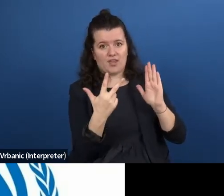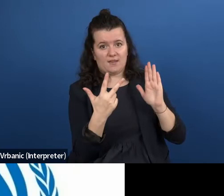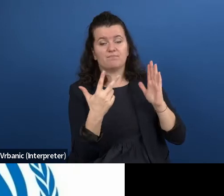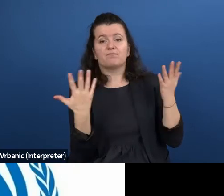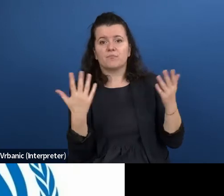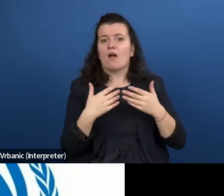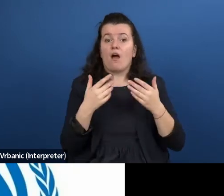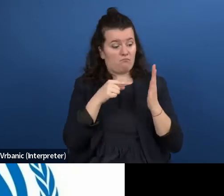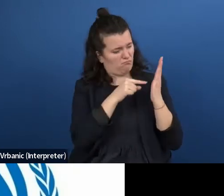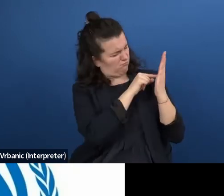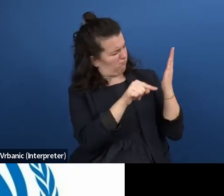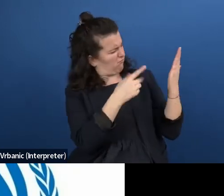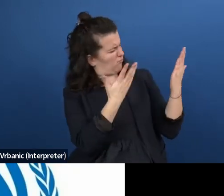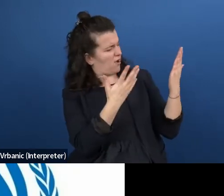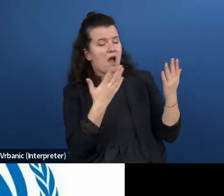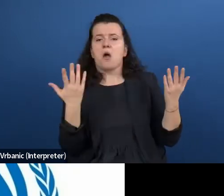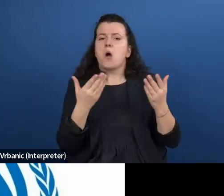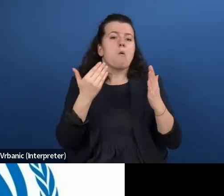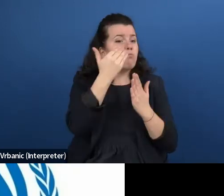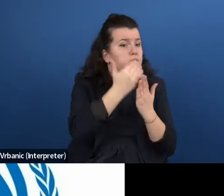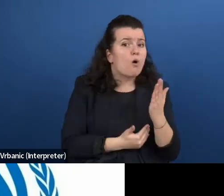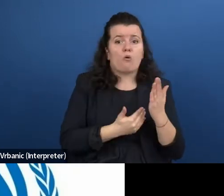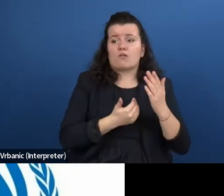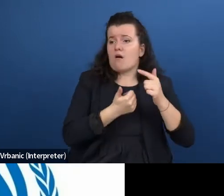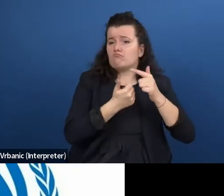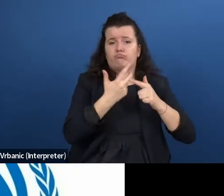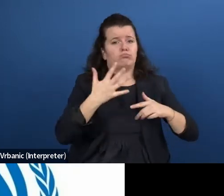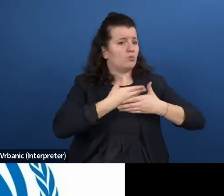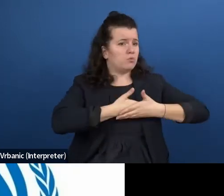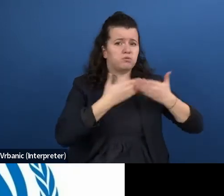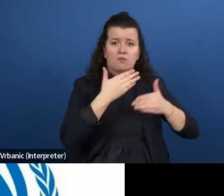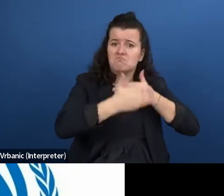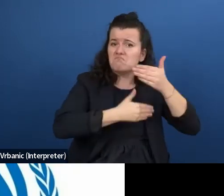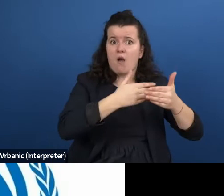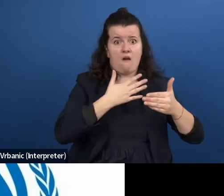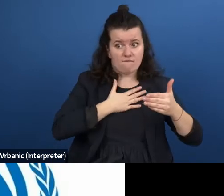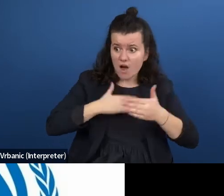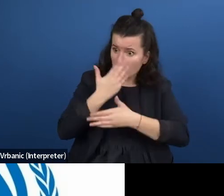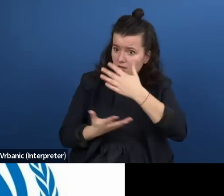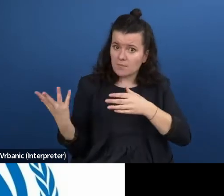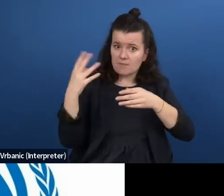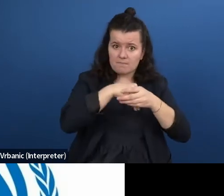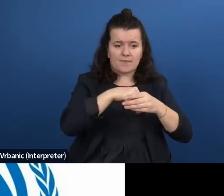to serve persons with disabilities are effectively monitored by independent authorities.